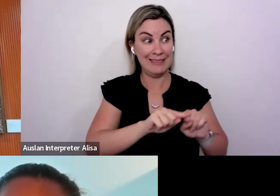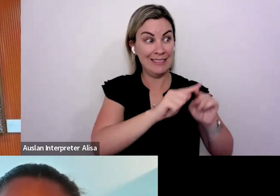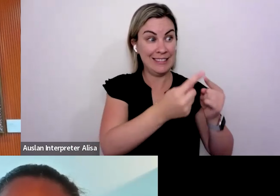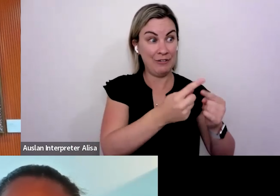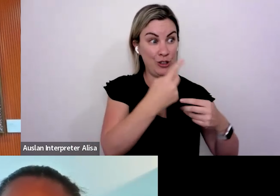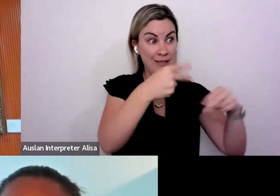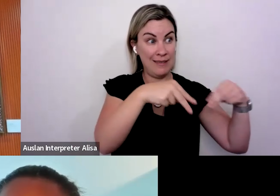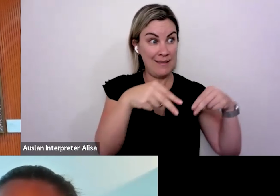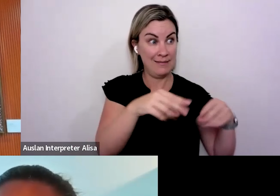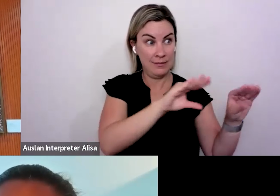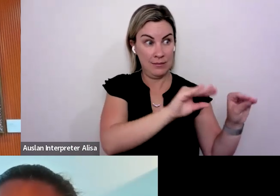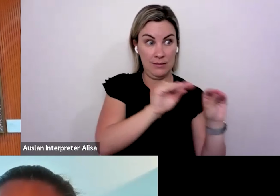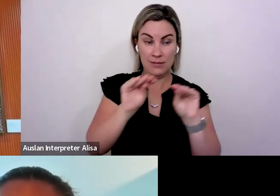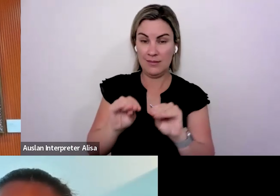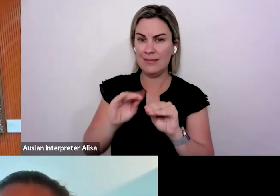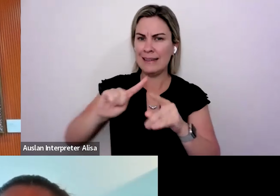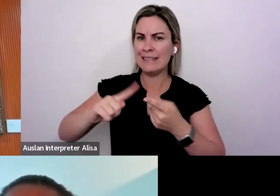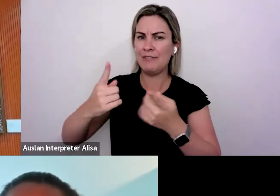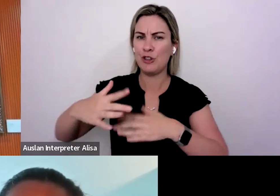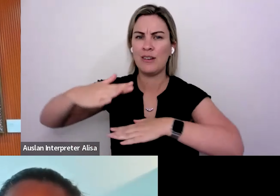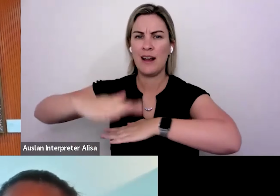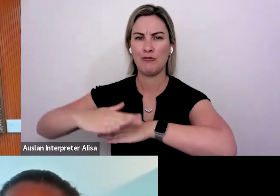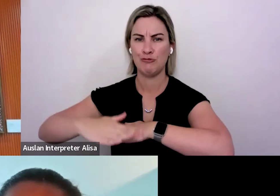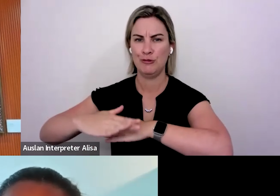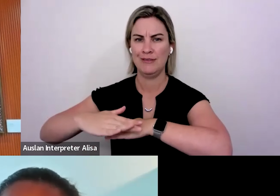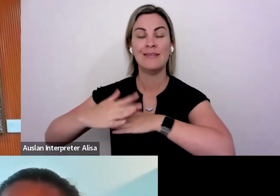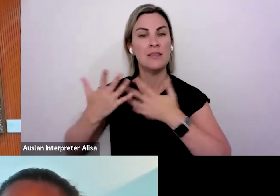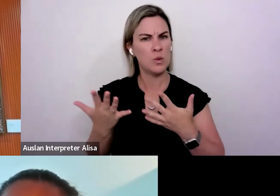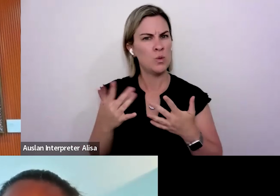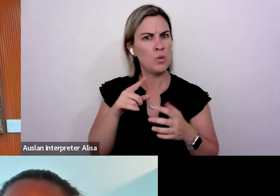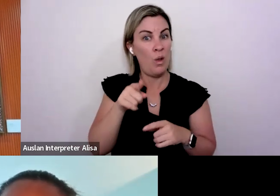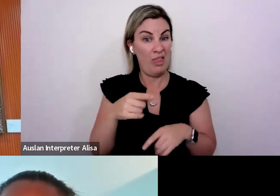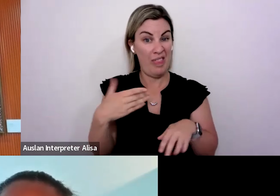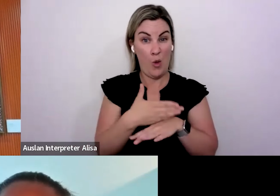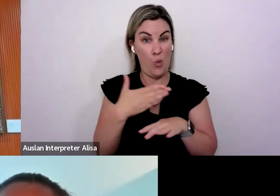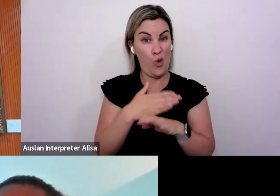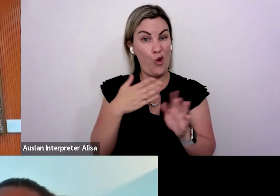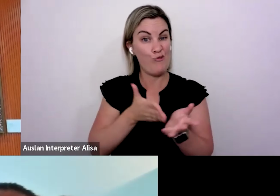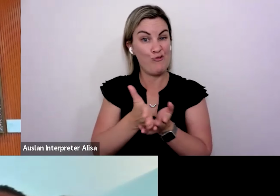And so that's another really beautiful case study they work through the 10 principles in the Protocols.